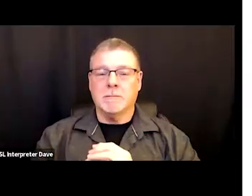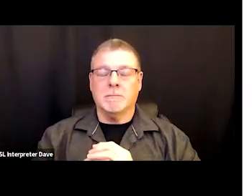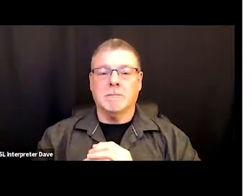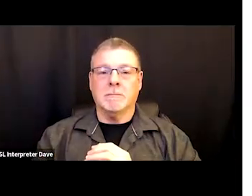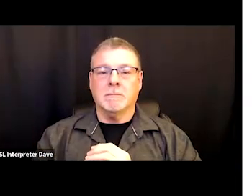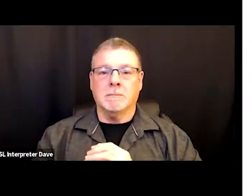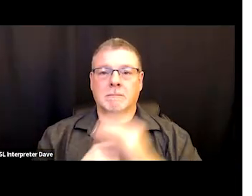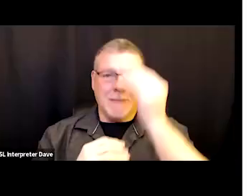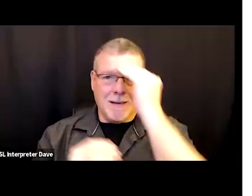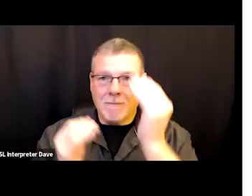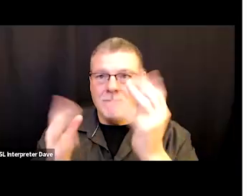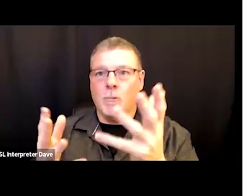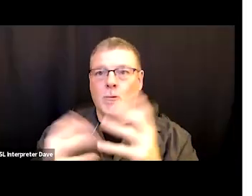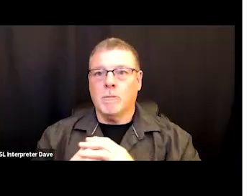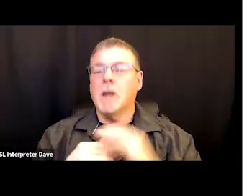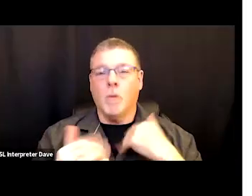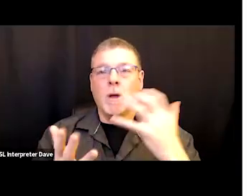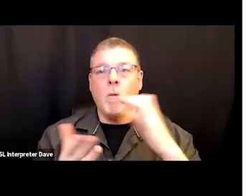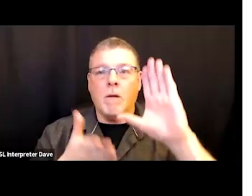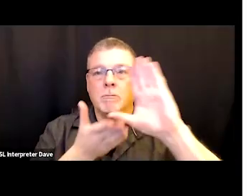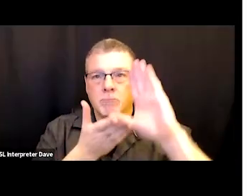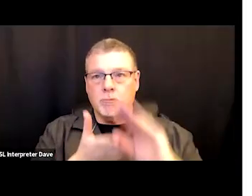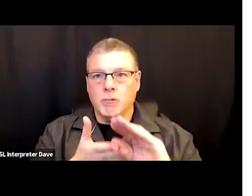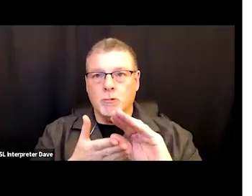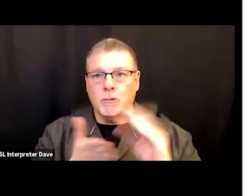We wanna absolutely reduce the risk of retraumatization